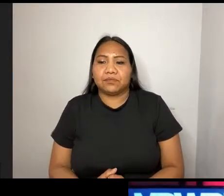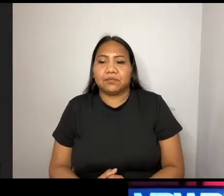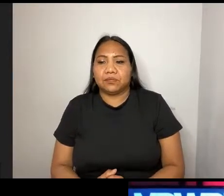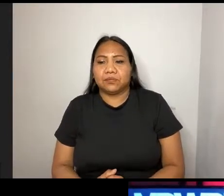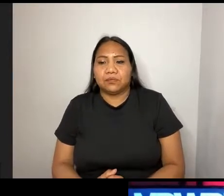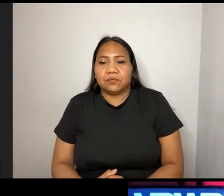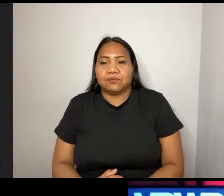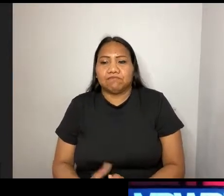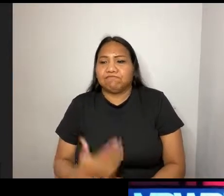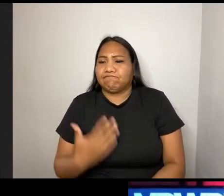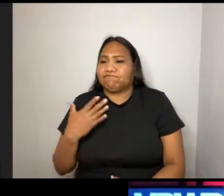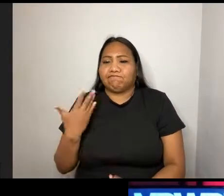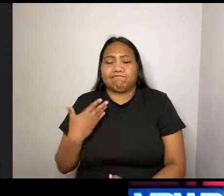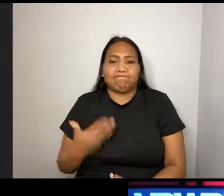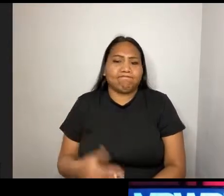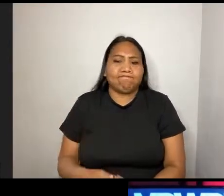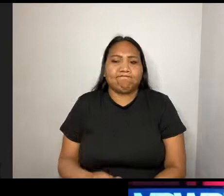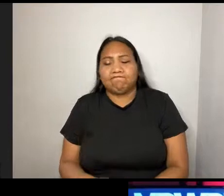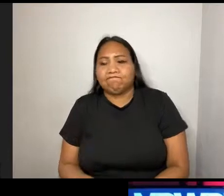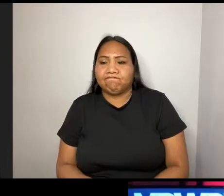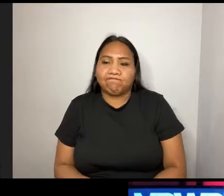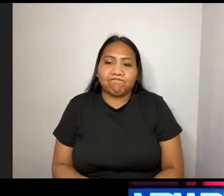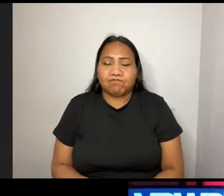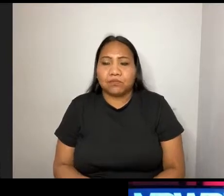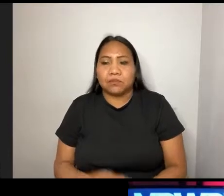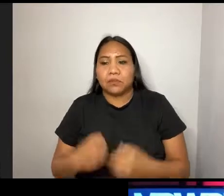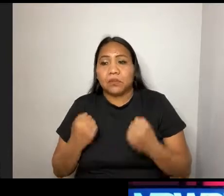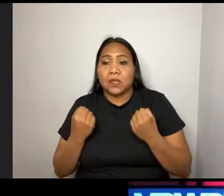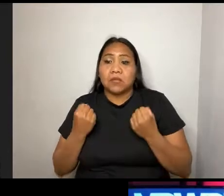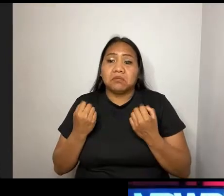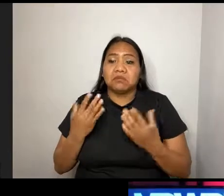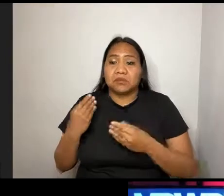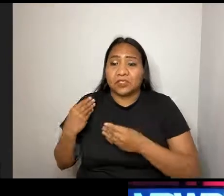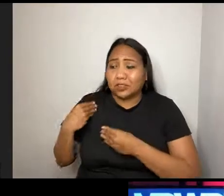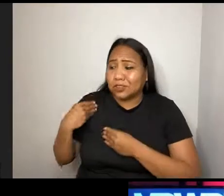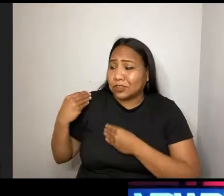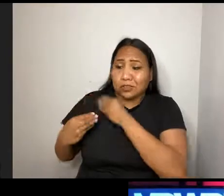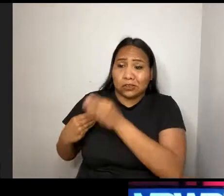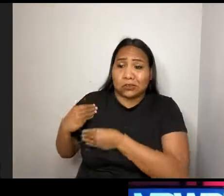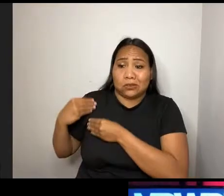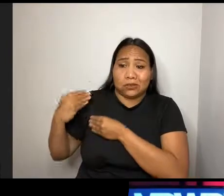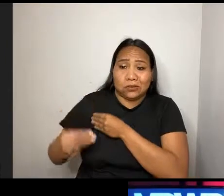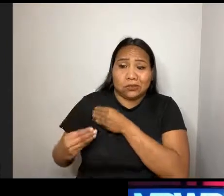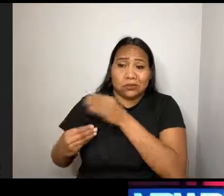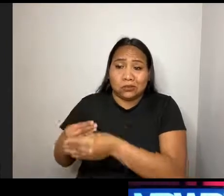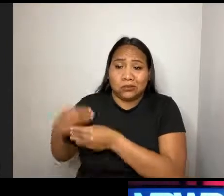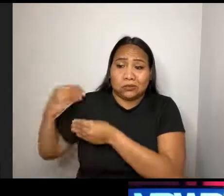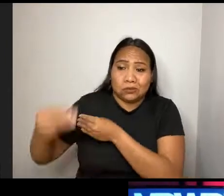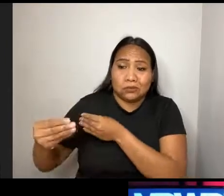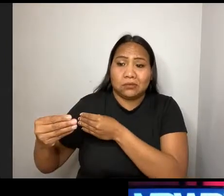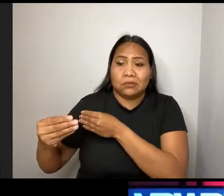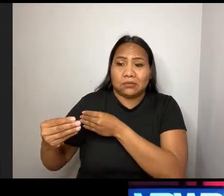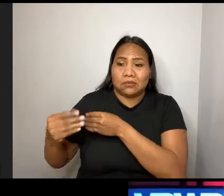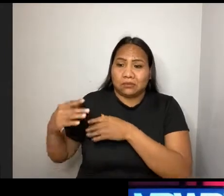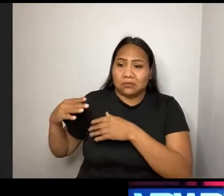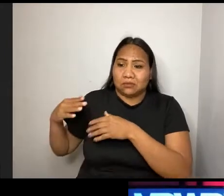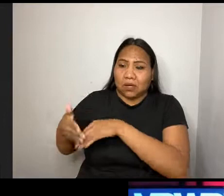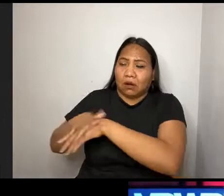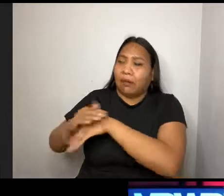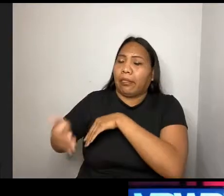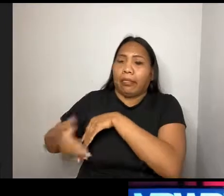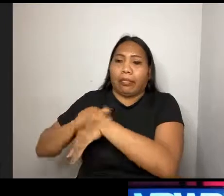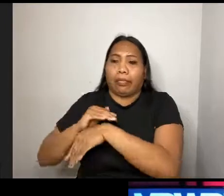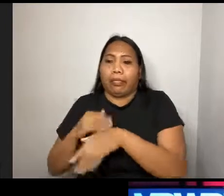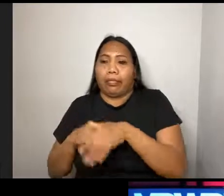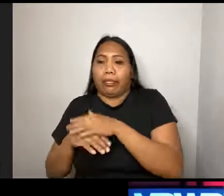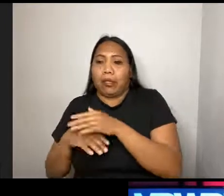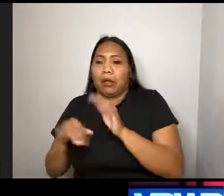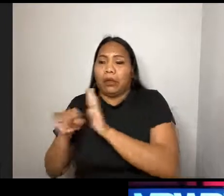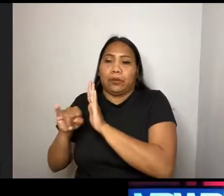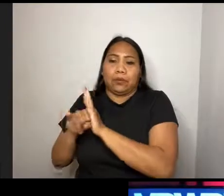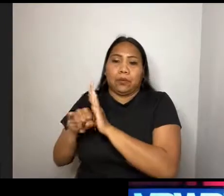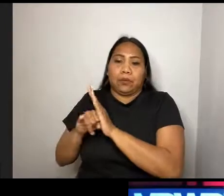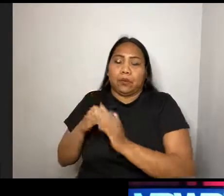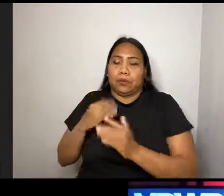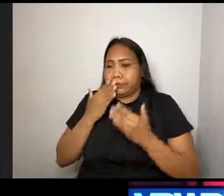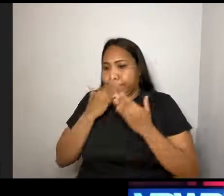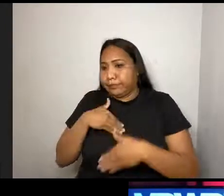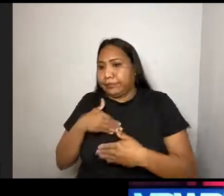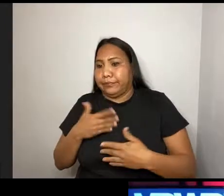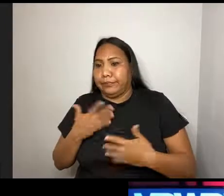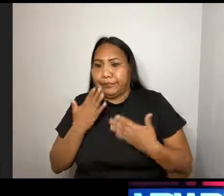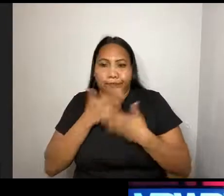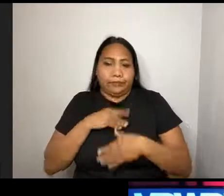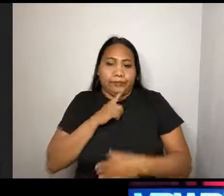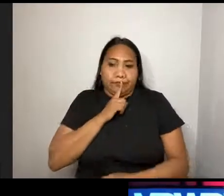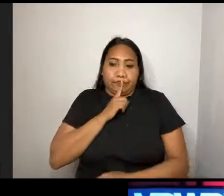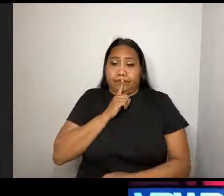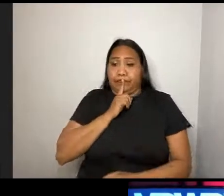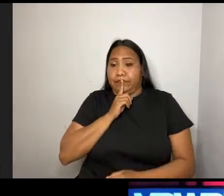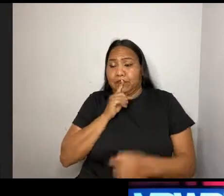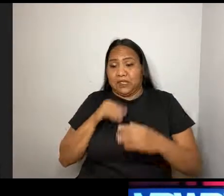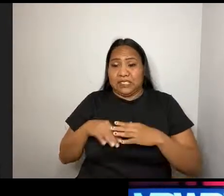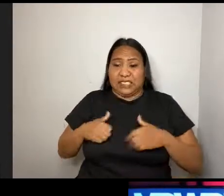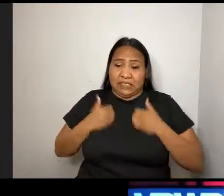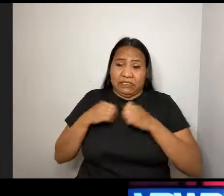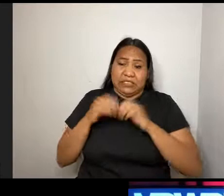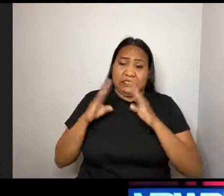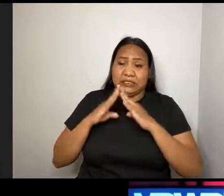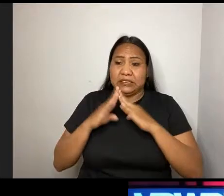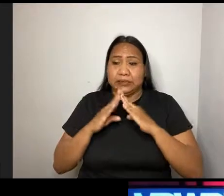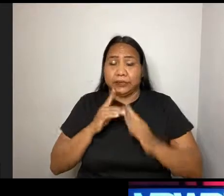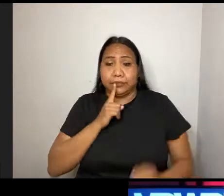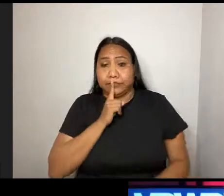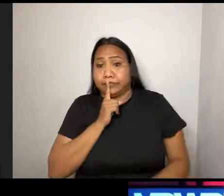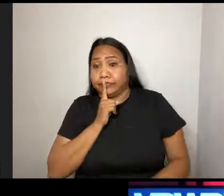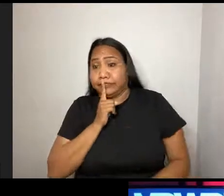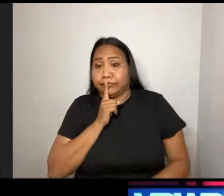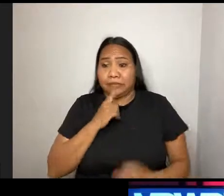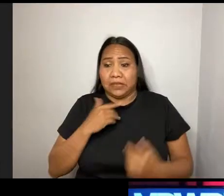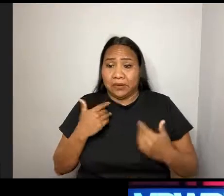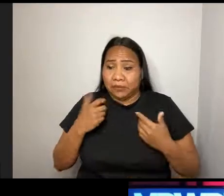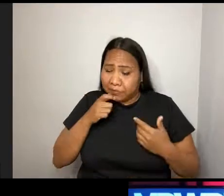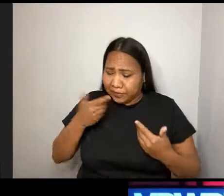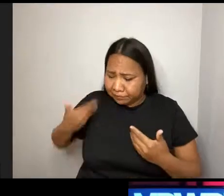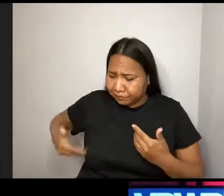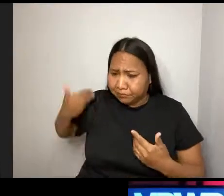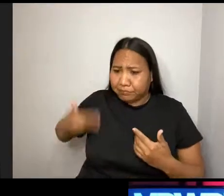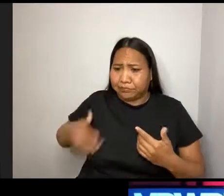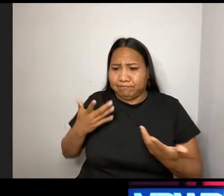through generations, covered their identity and are living in cities doing so. It is a